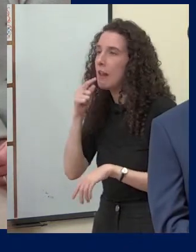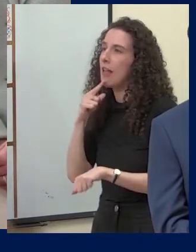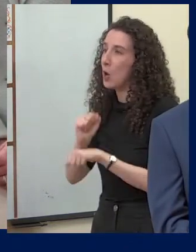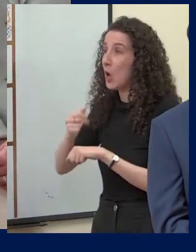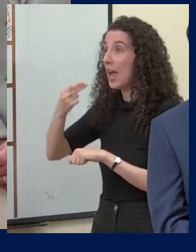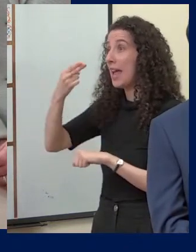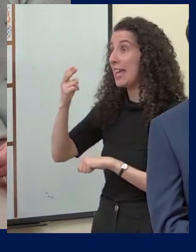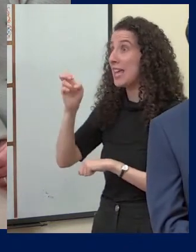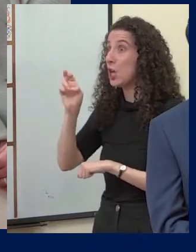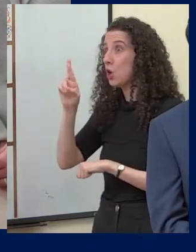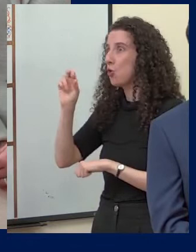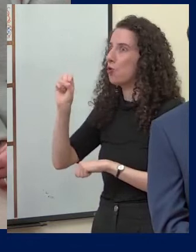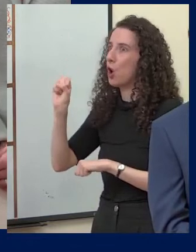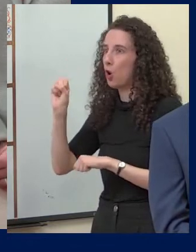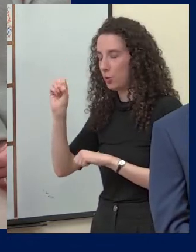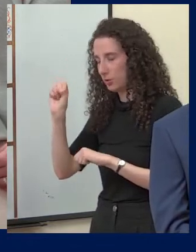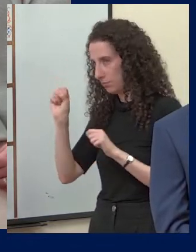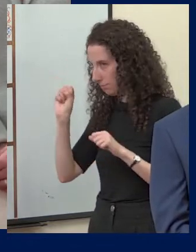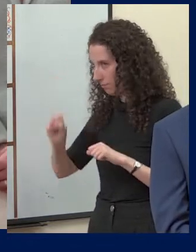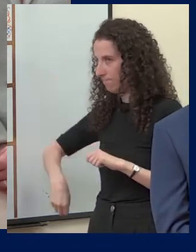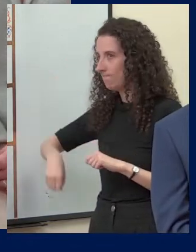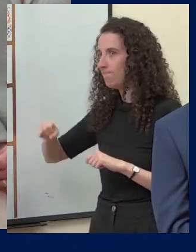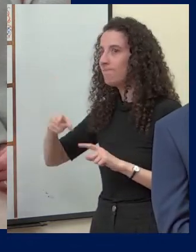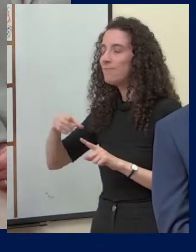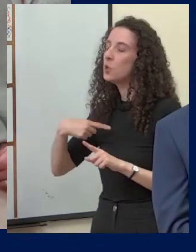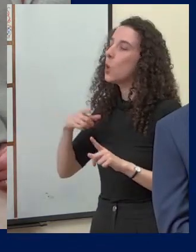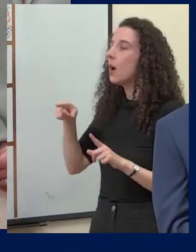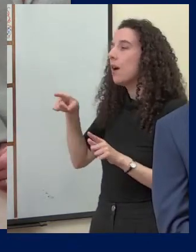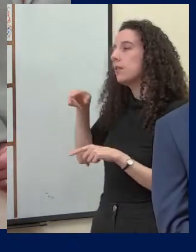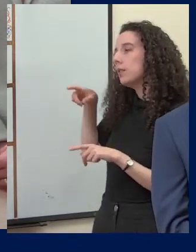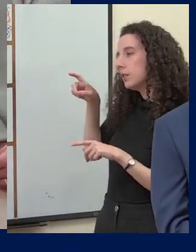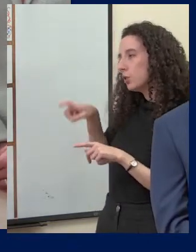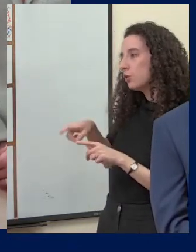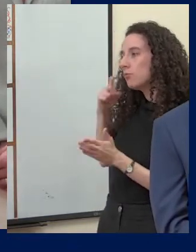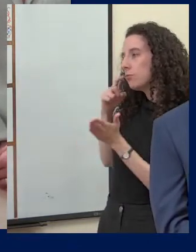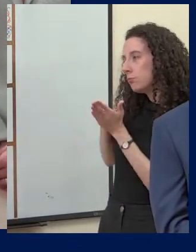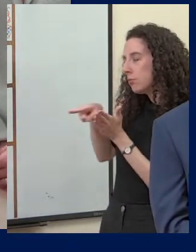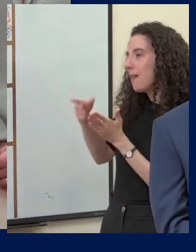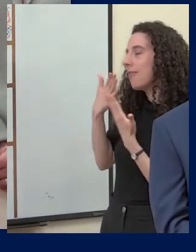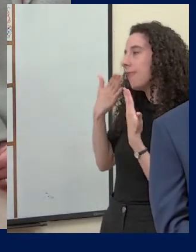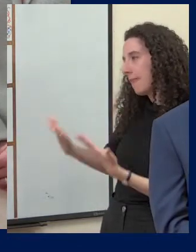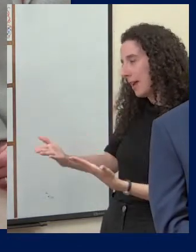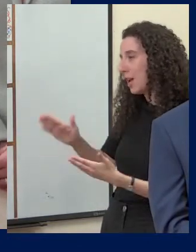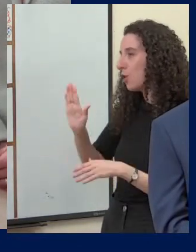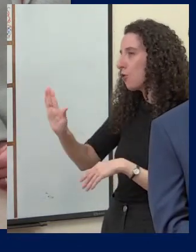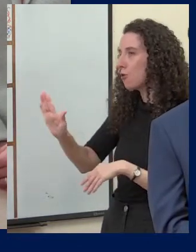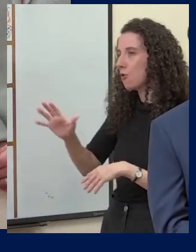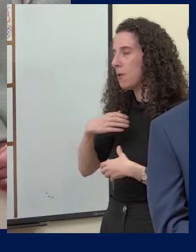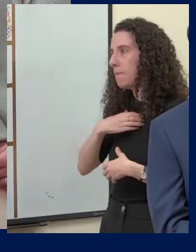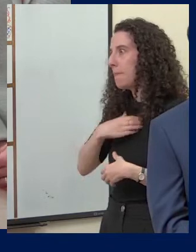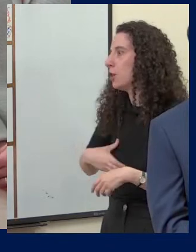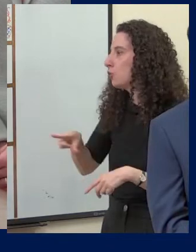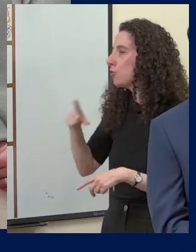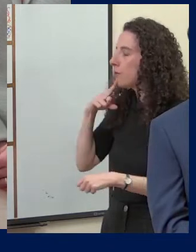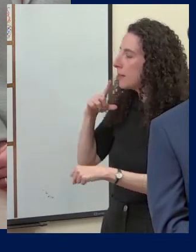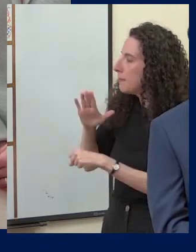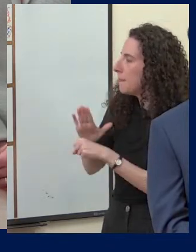I would be remiss if I did not thank them for their compassion and commitment and dedication to this work.